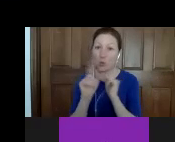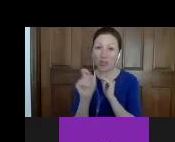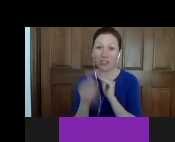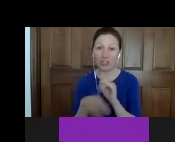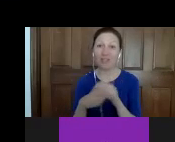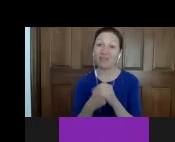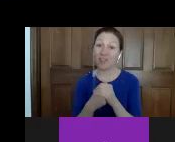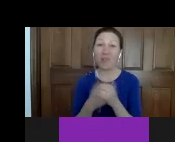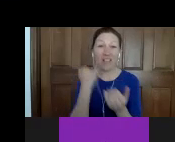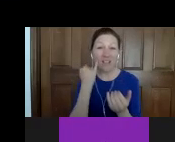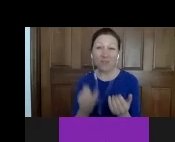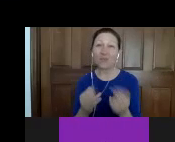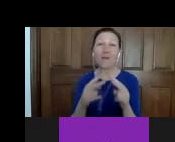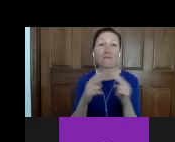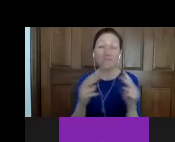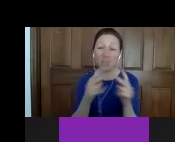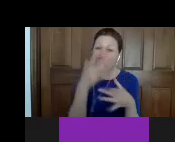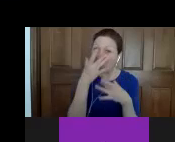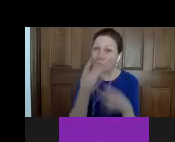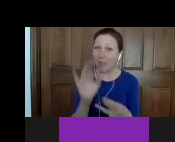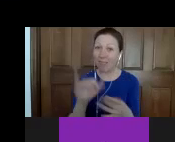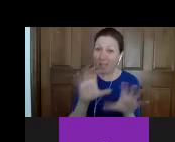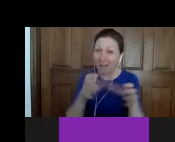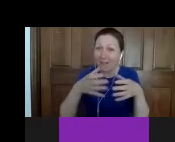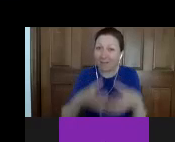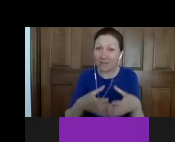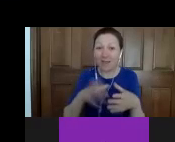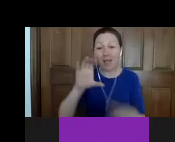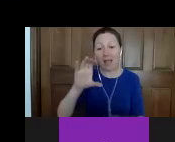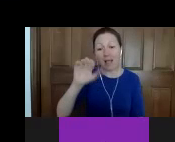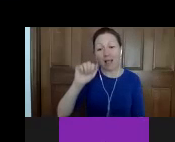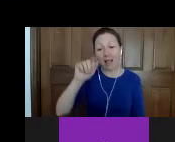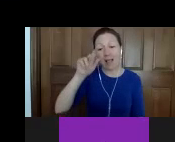interested in that, look at our website, send us a inquiry form, again, it will start on